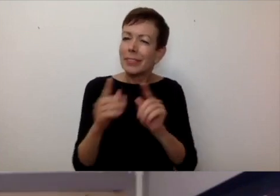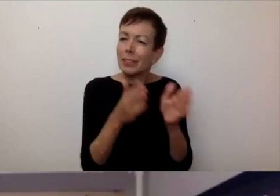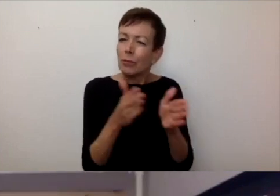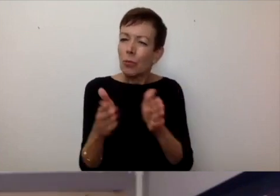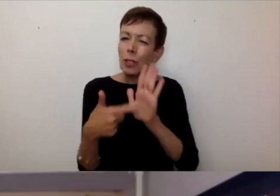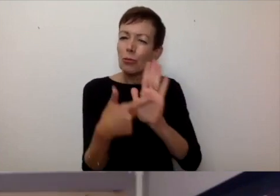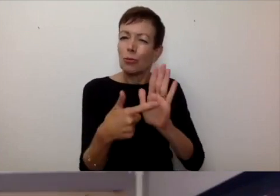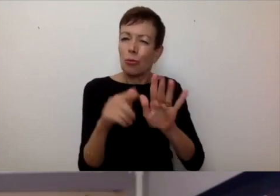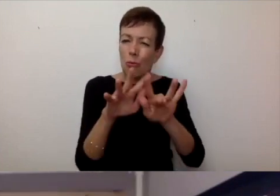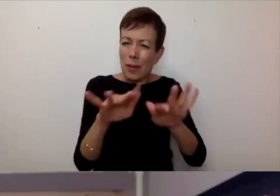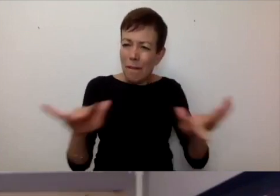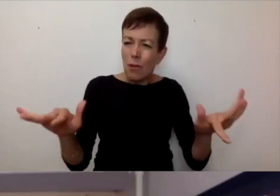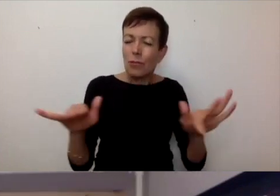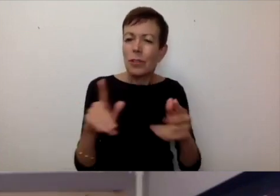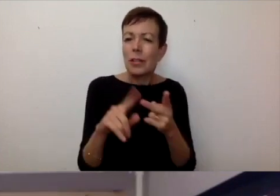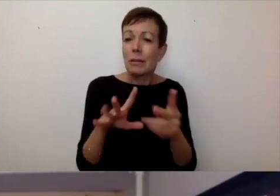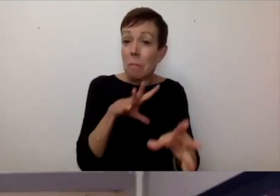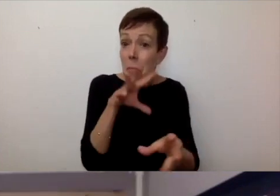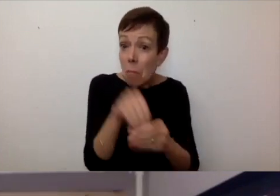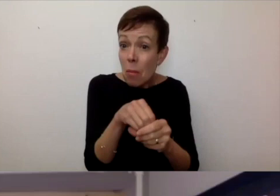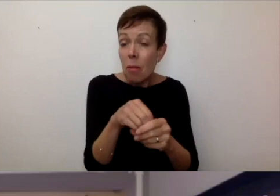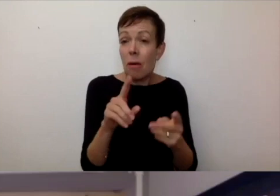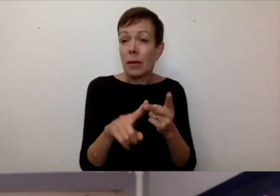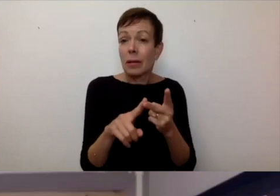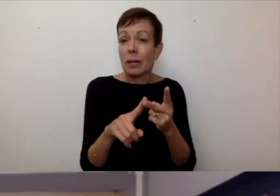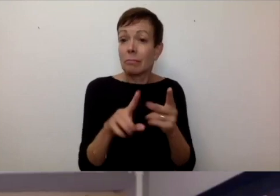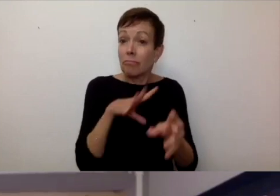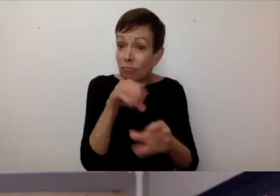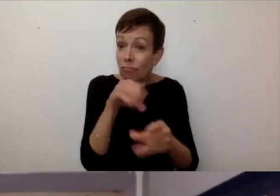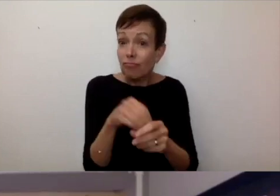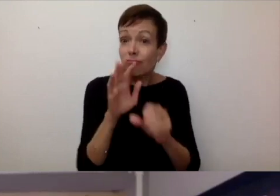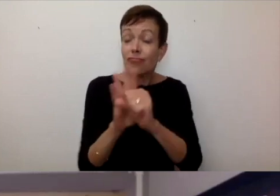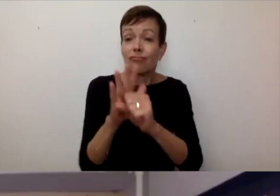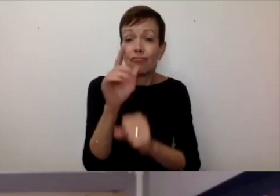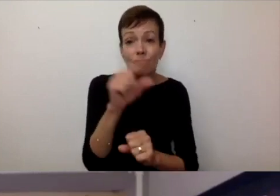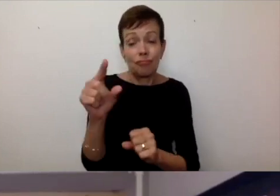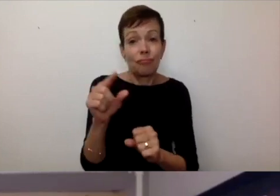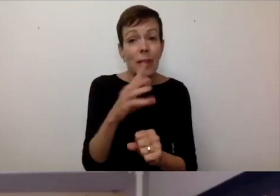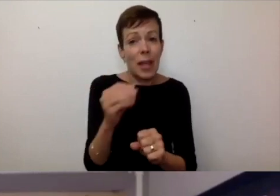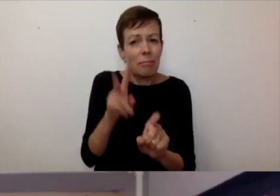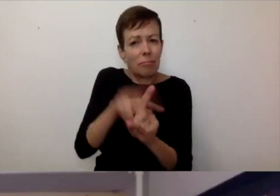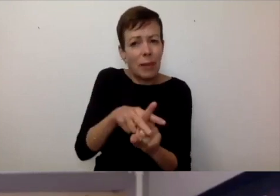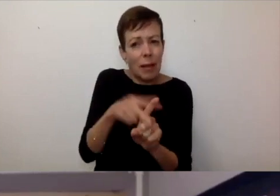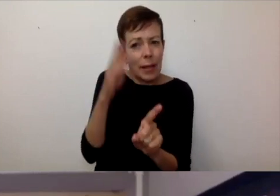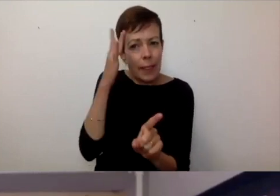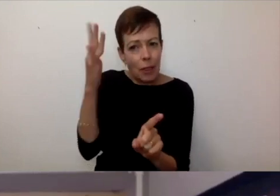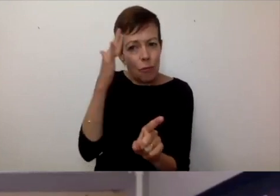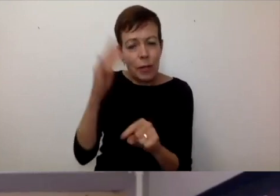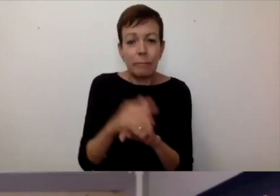applications of theory she recently co-created uh community engagement projects including the citizens monument project